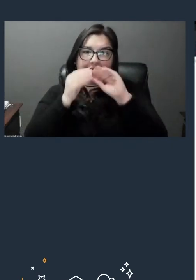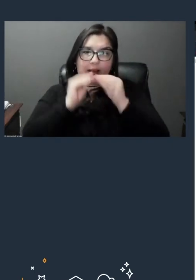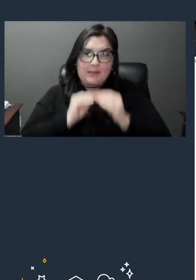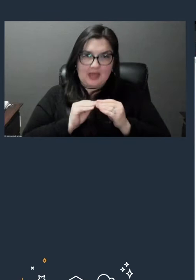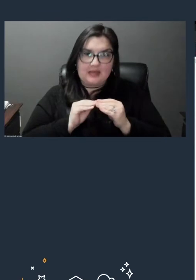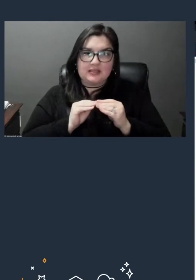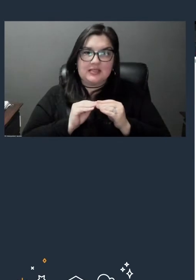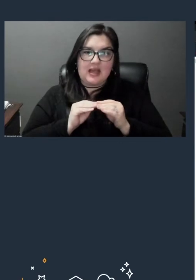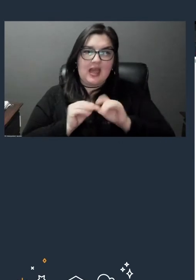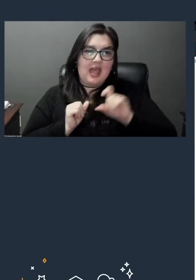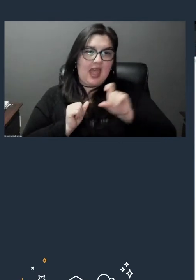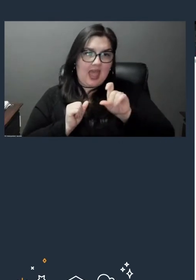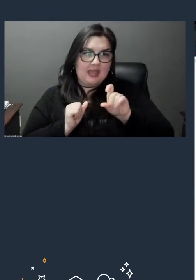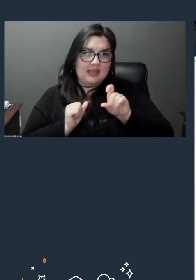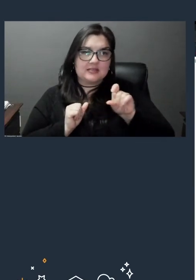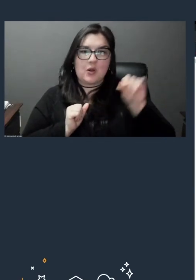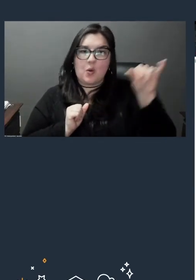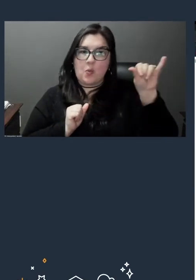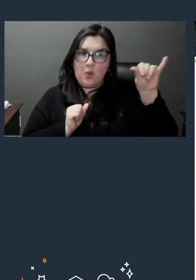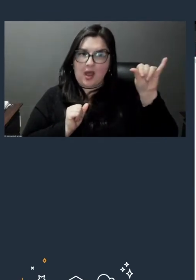Y-axis and size of the bubble.